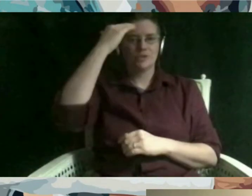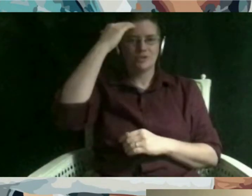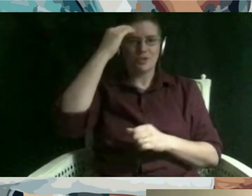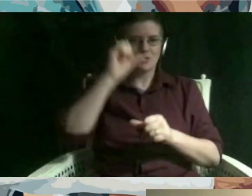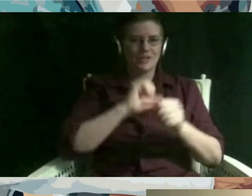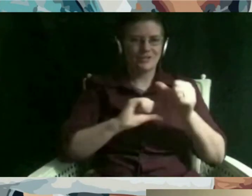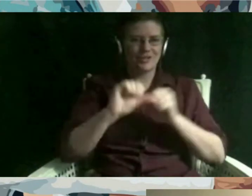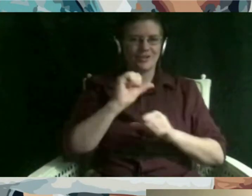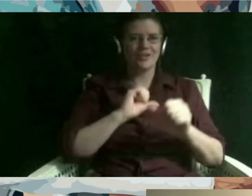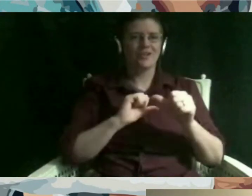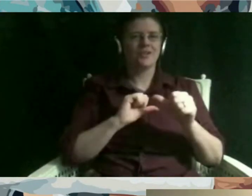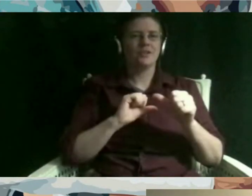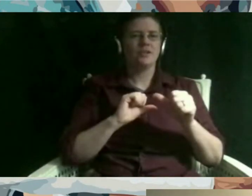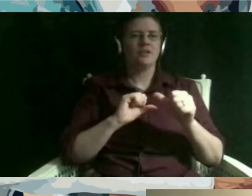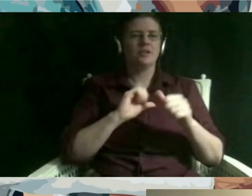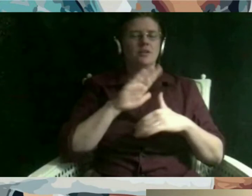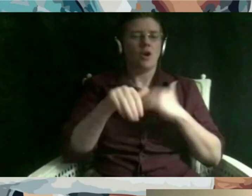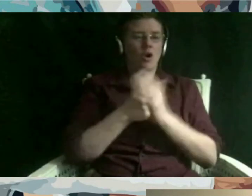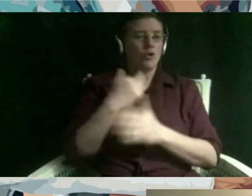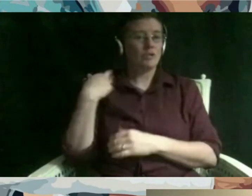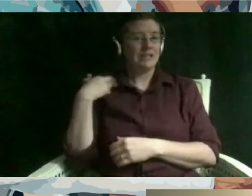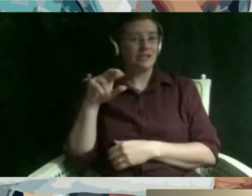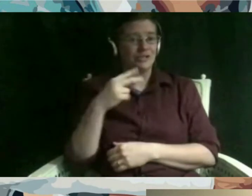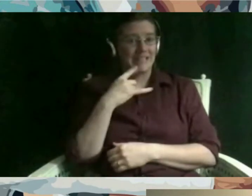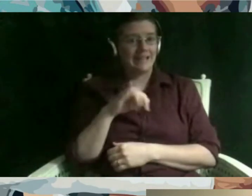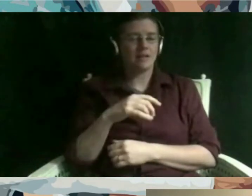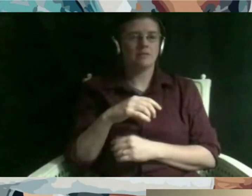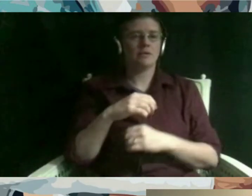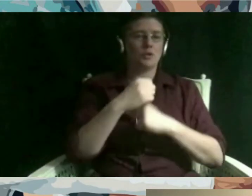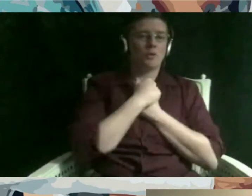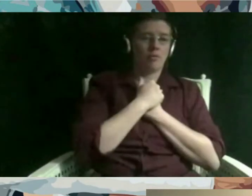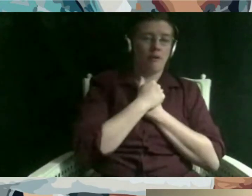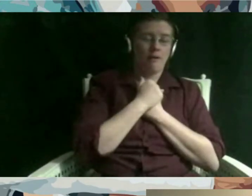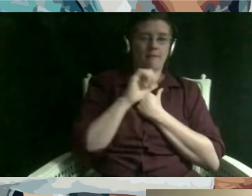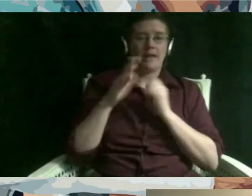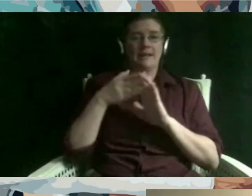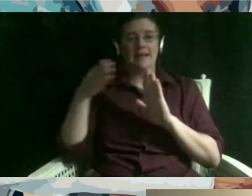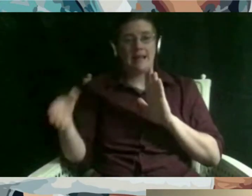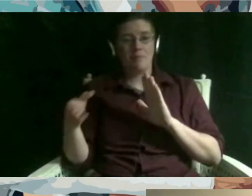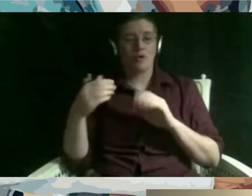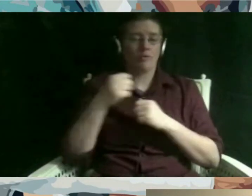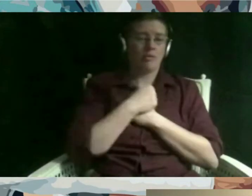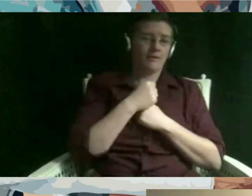say those same things you know love and others love thy neighbor as i love myself one for one